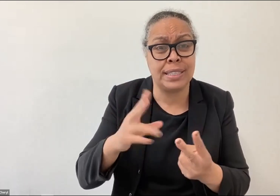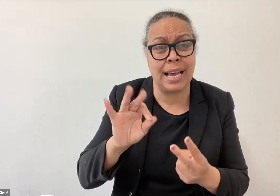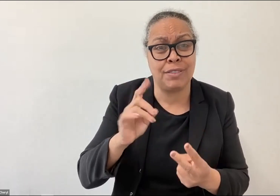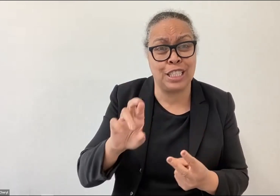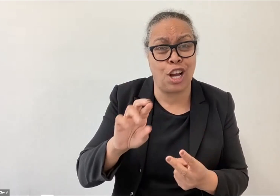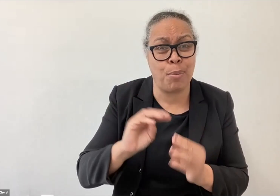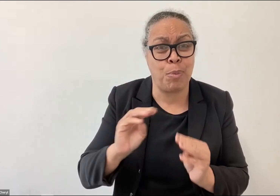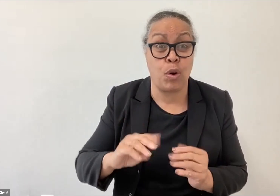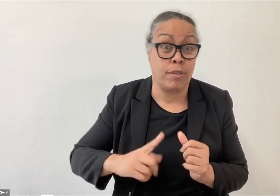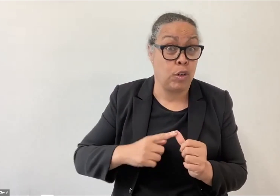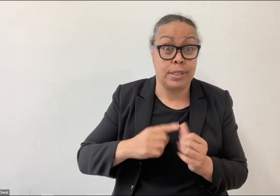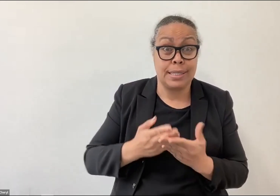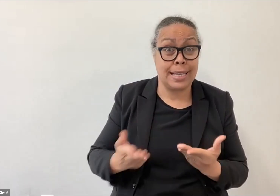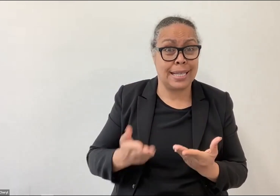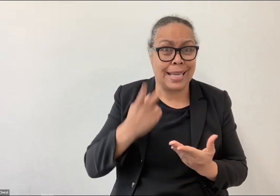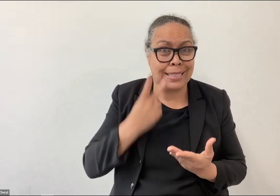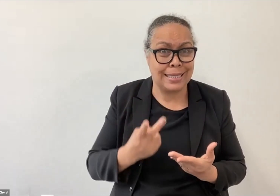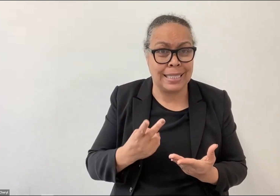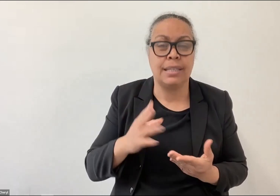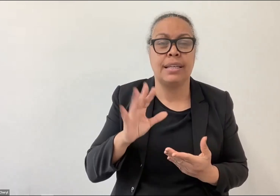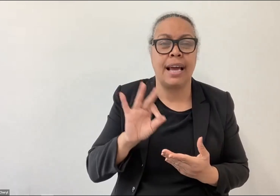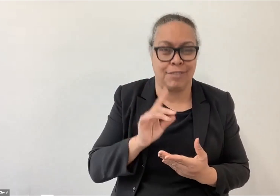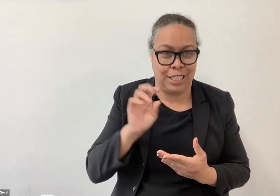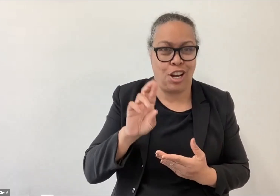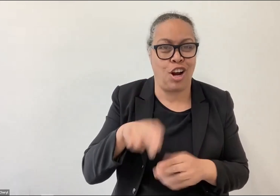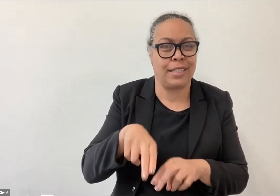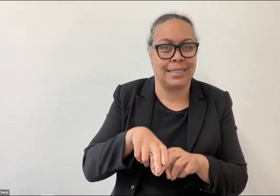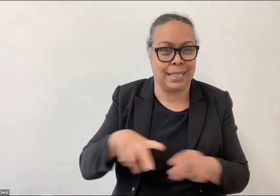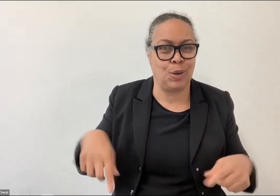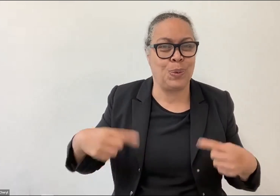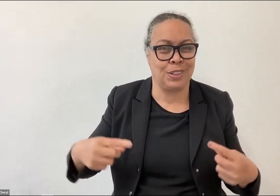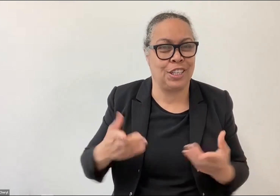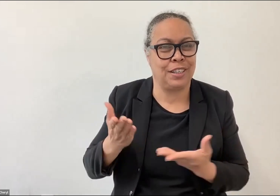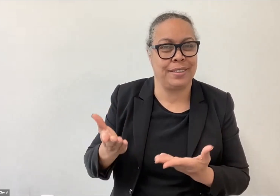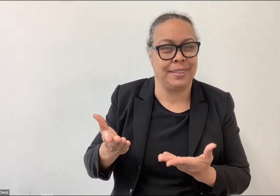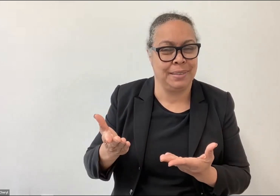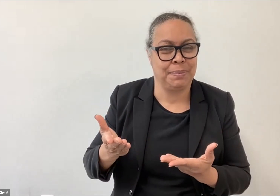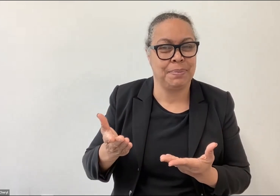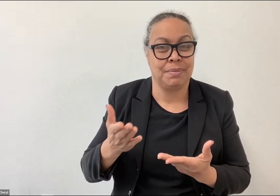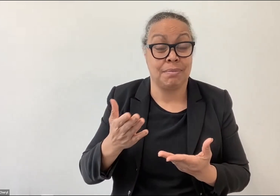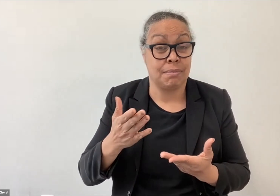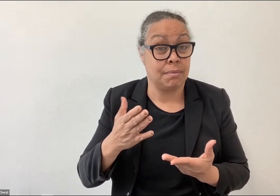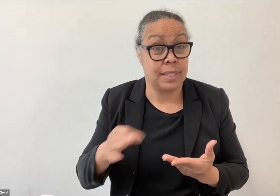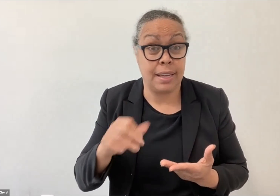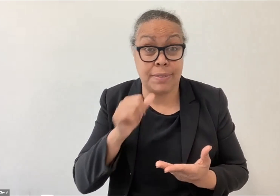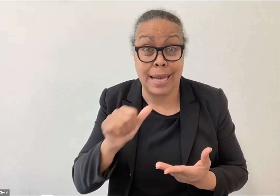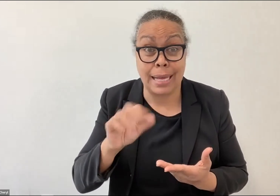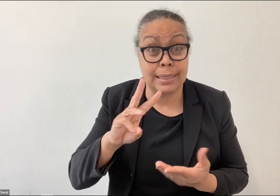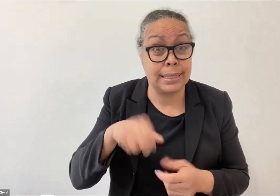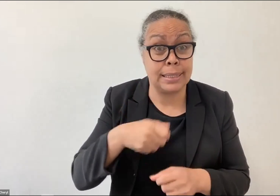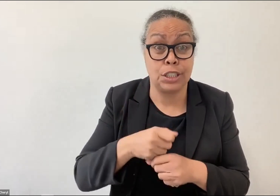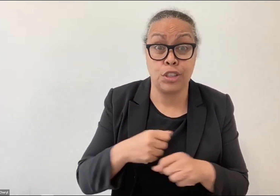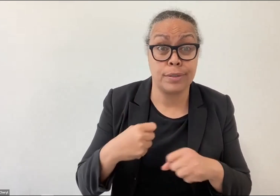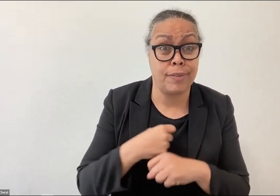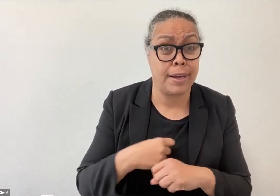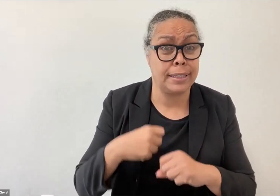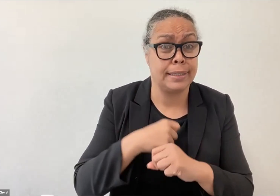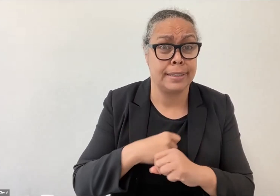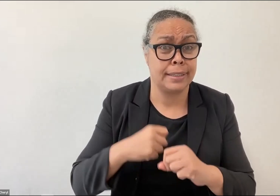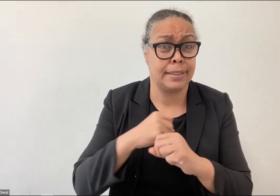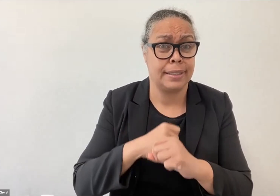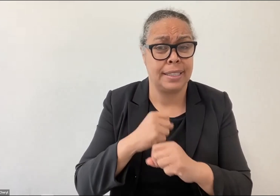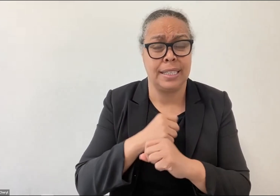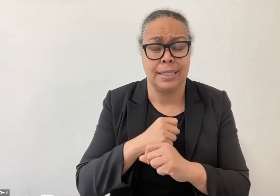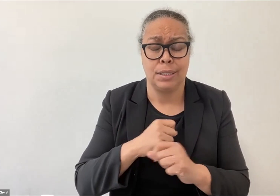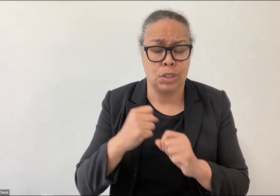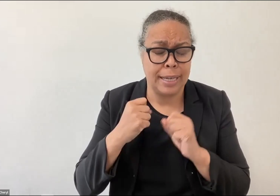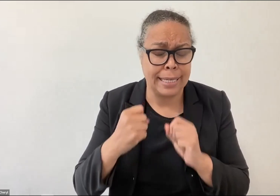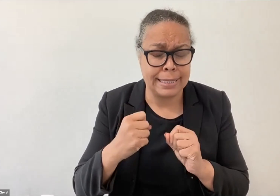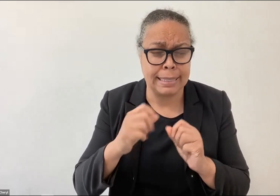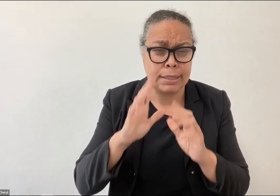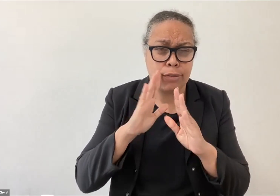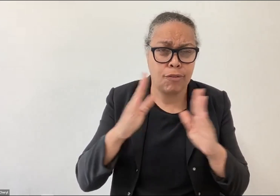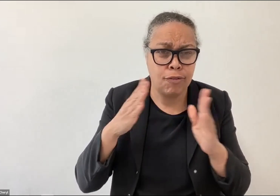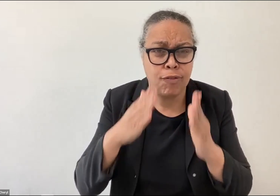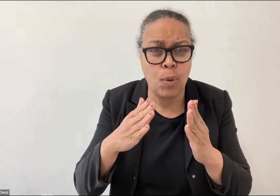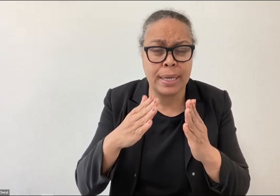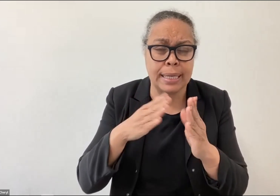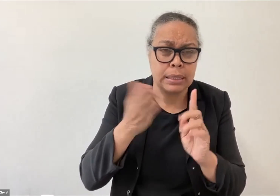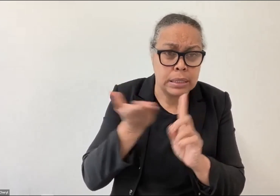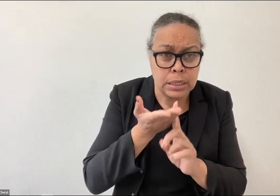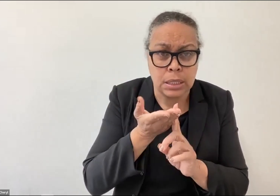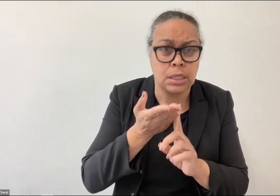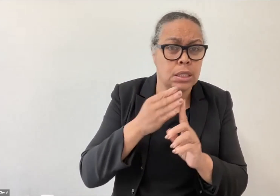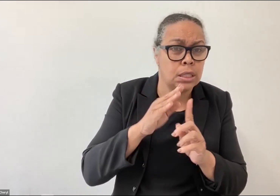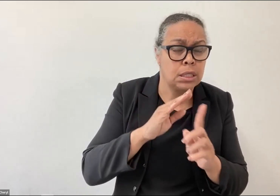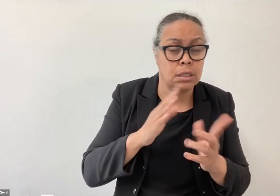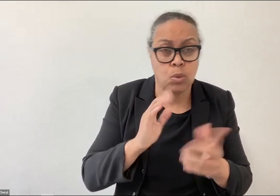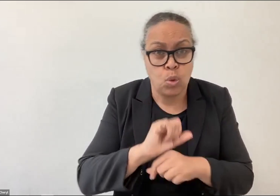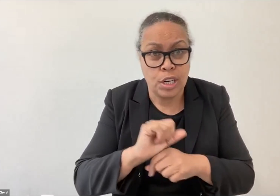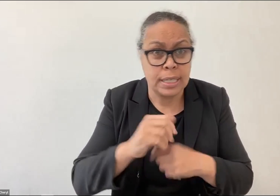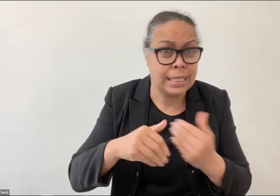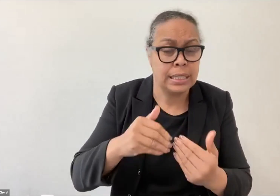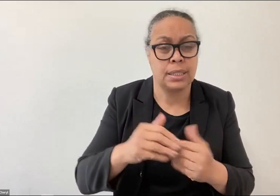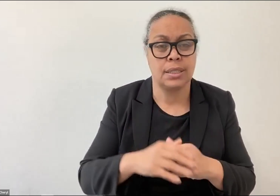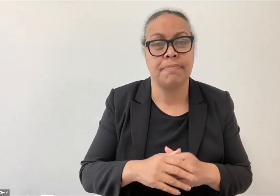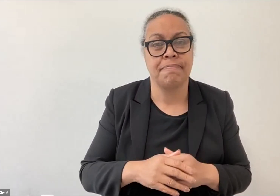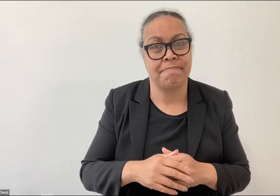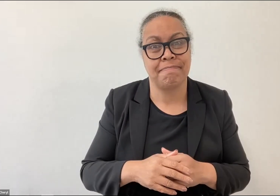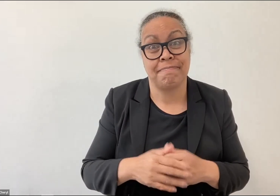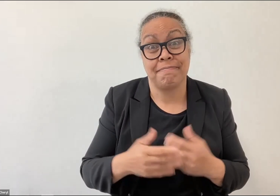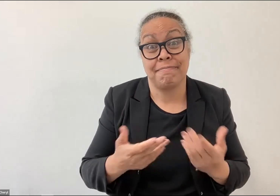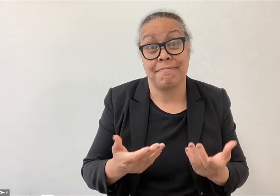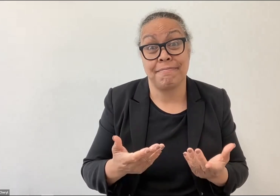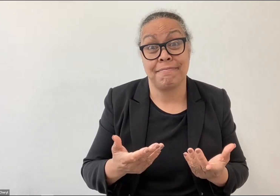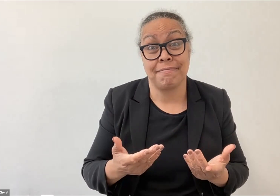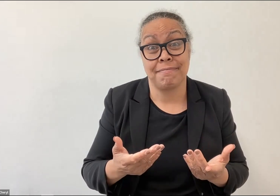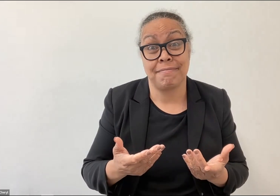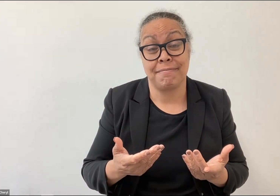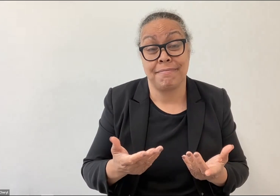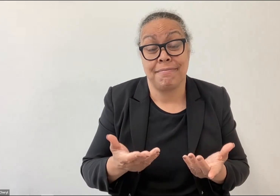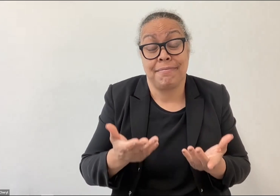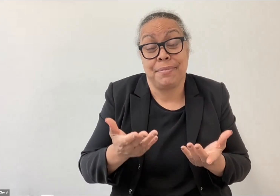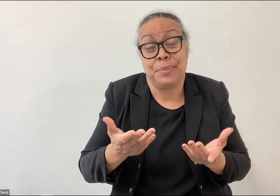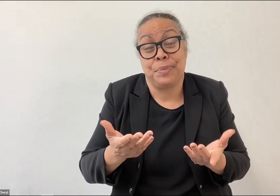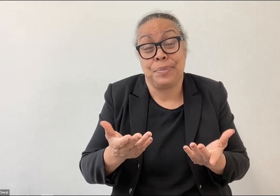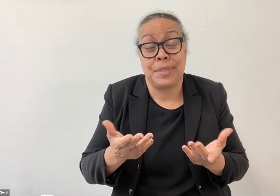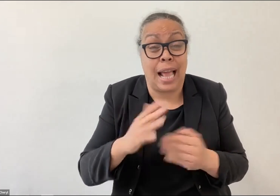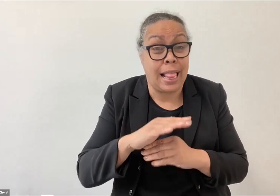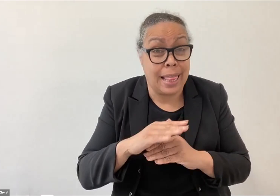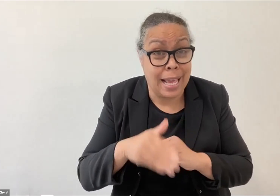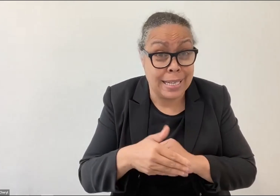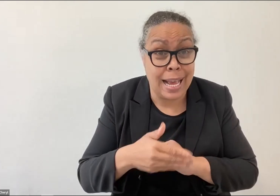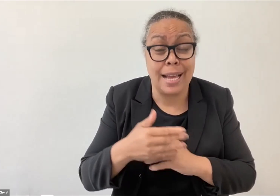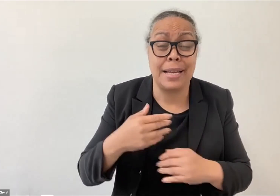and the first thing that they see is Fdr seated in a wheelchair, and were it not for those 6 years of of intense focused campaign work and late nights and and all those types of things